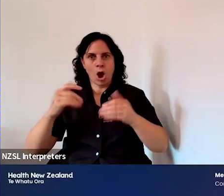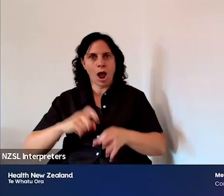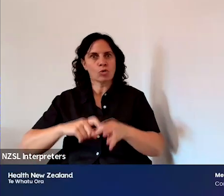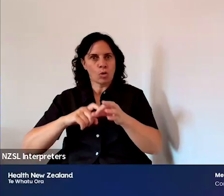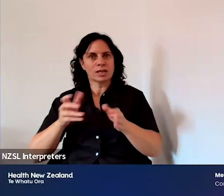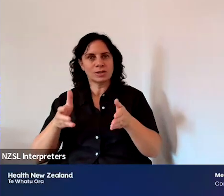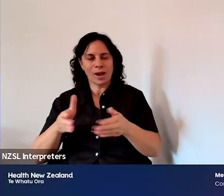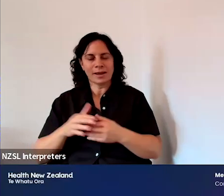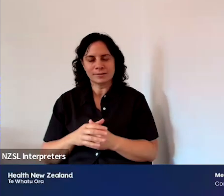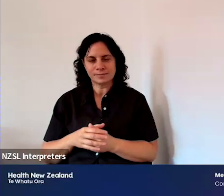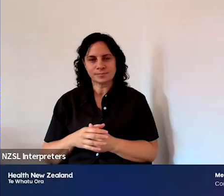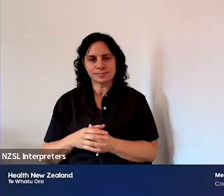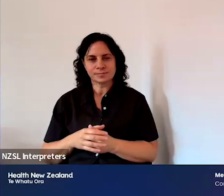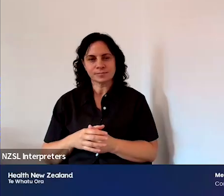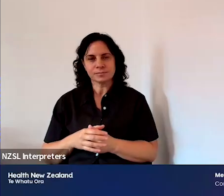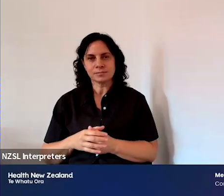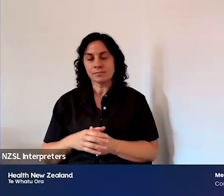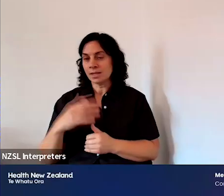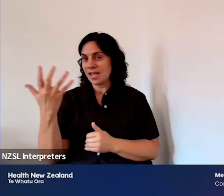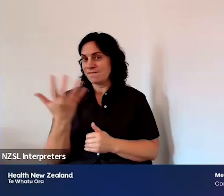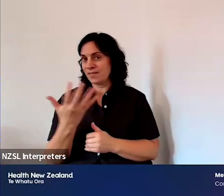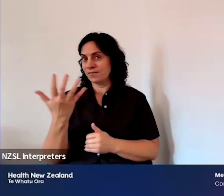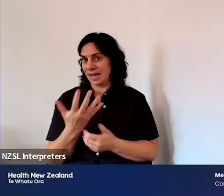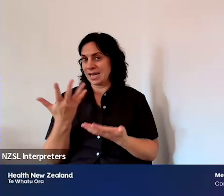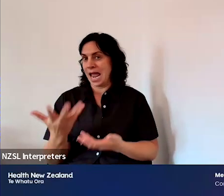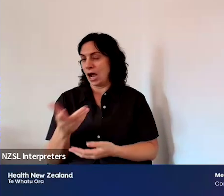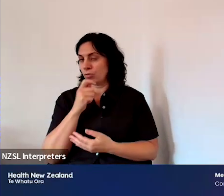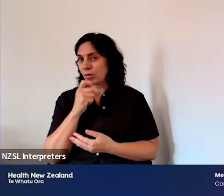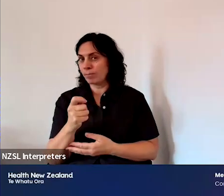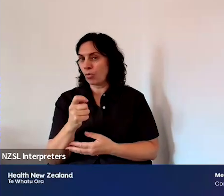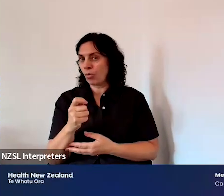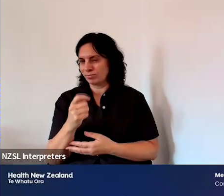and, this 15 year old report, we being John and me and our colleagues,